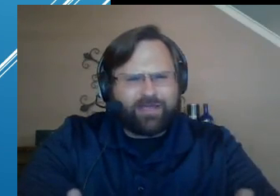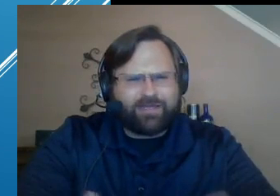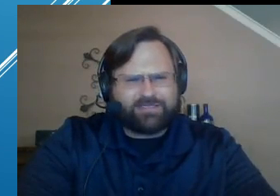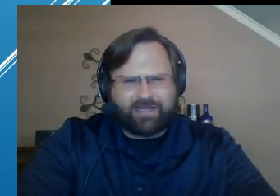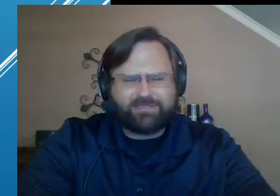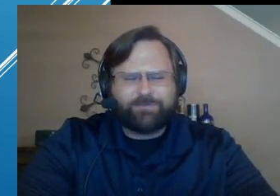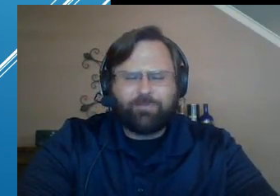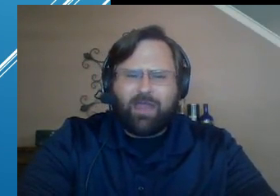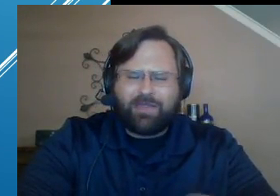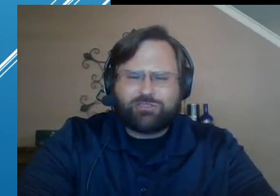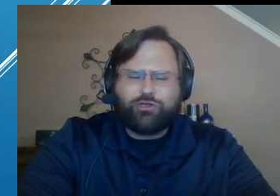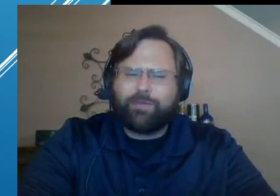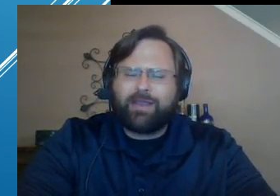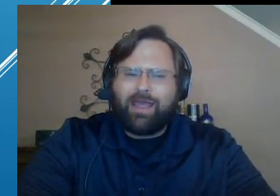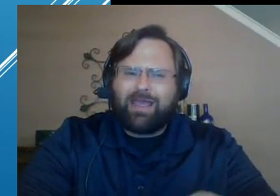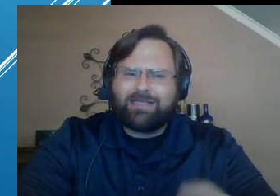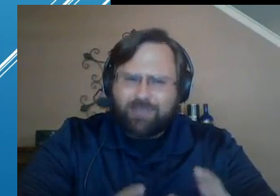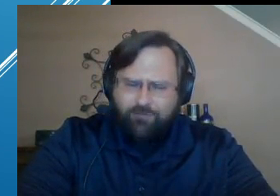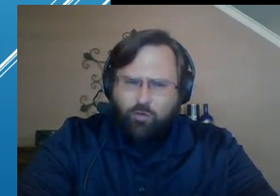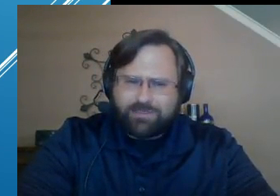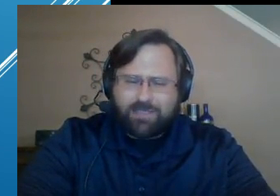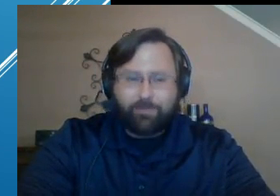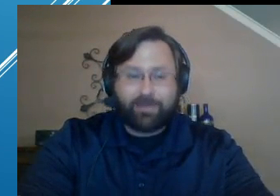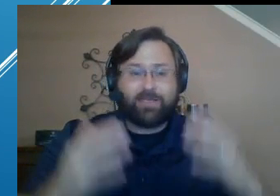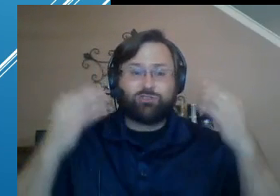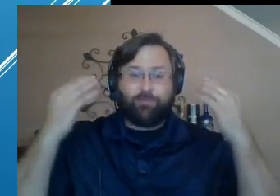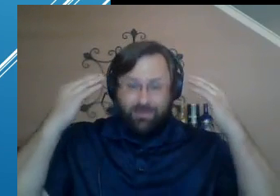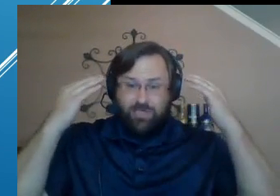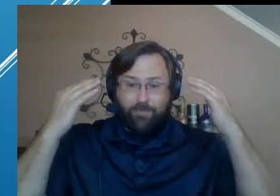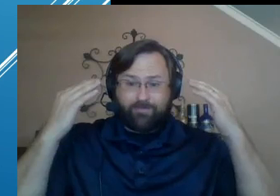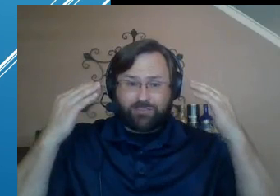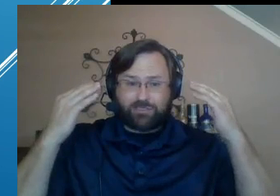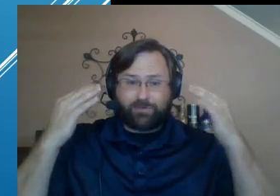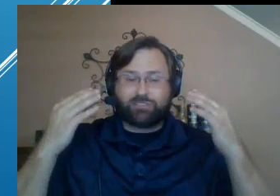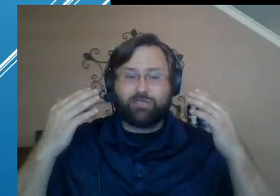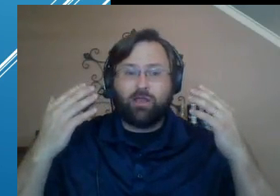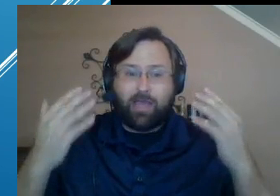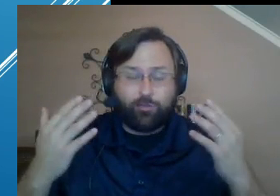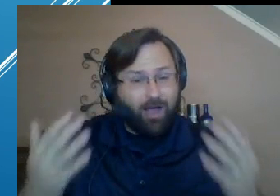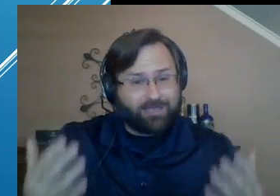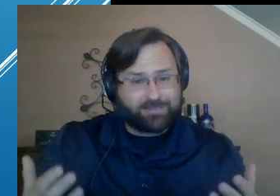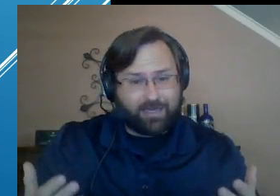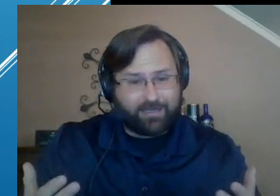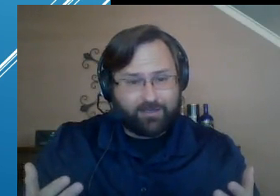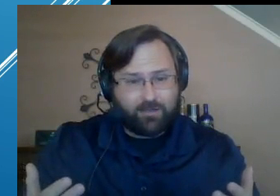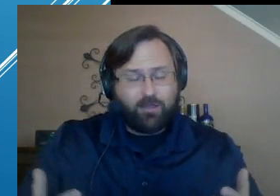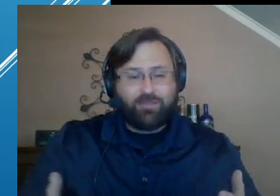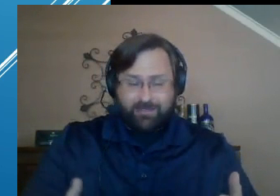the beginning of the sentence and that's true but it's not formed as a topic unless you make the topic facial expression and you pause slightly that